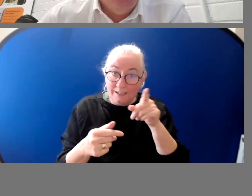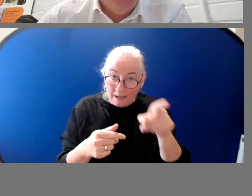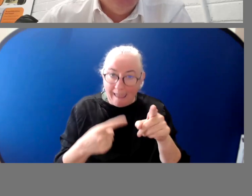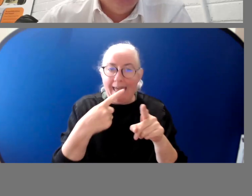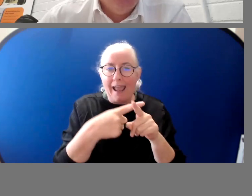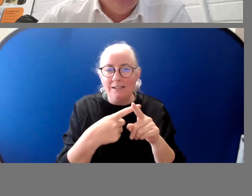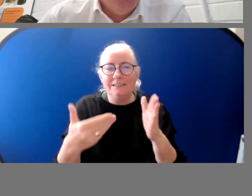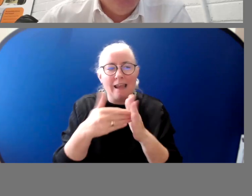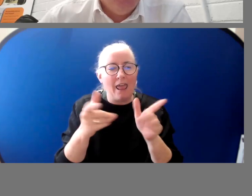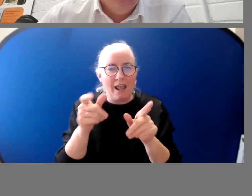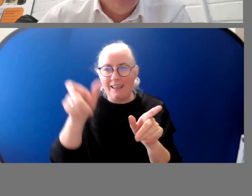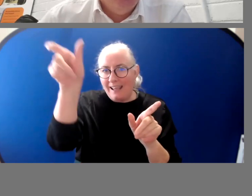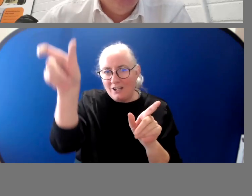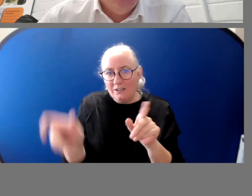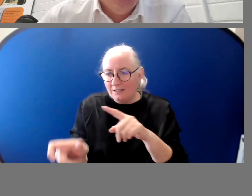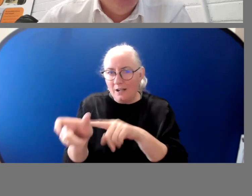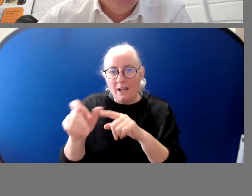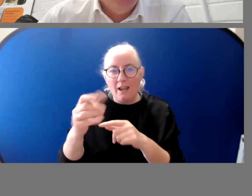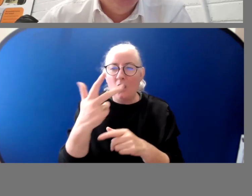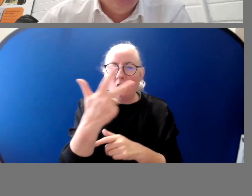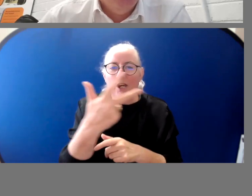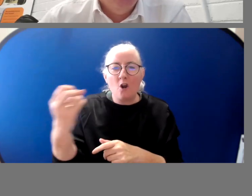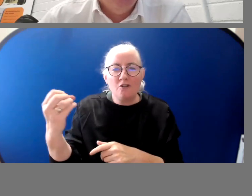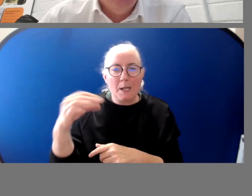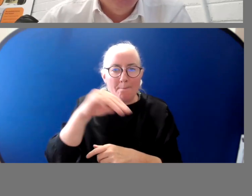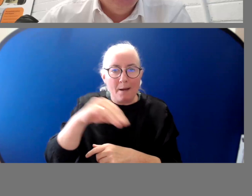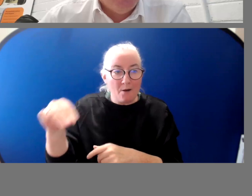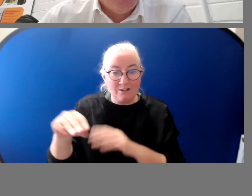the Leading Edge so here's the Leading Edge of 300 millimeters on the pull side of the door that